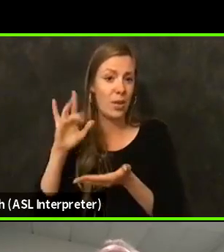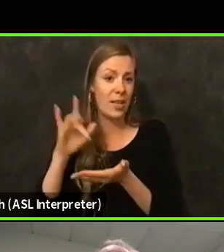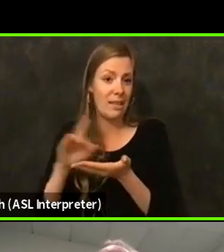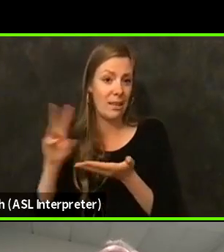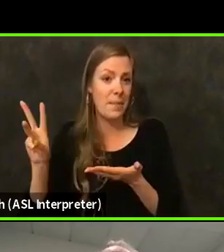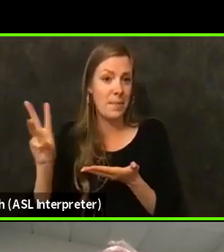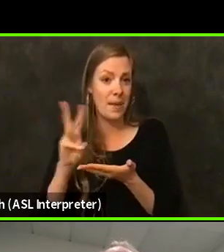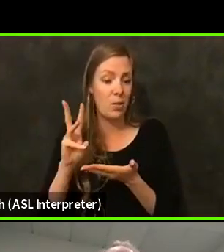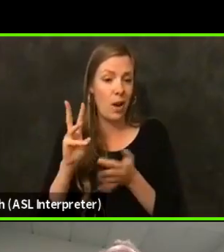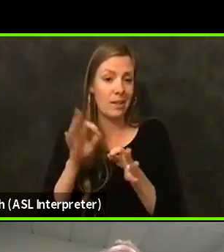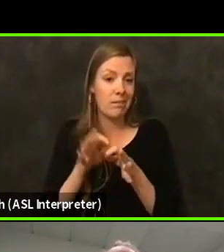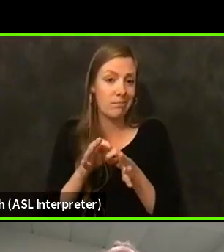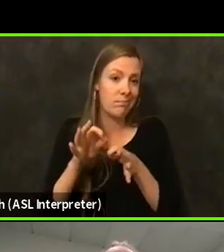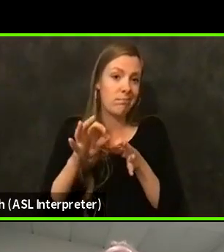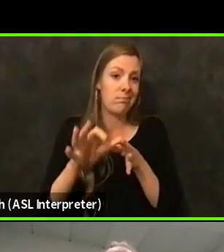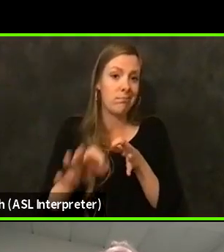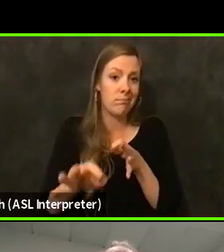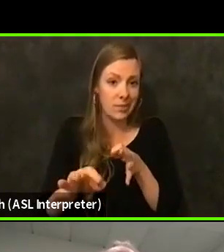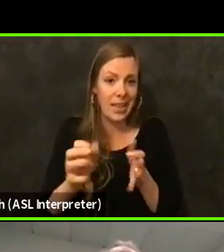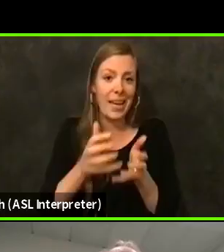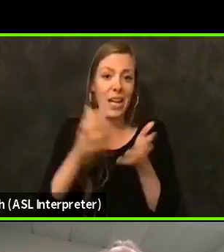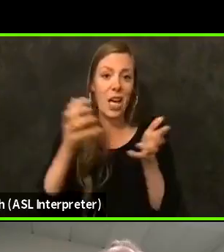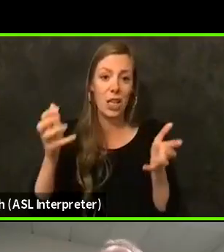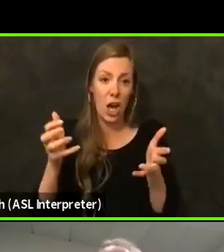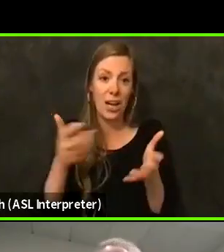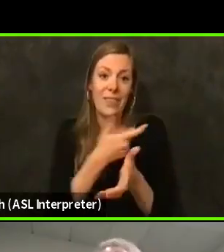delayed a significant amount of our supply of the Moderna.